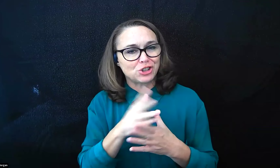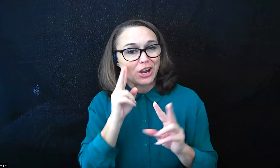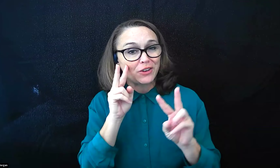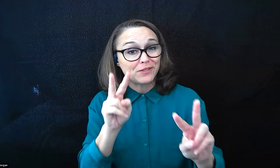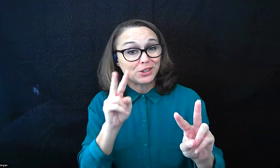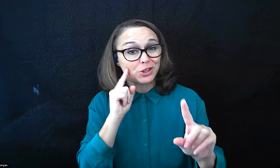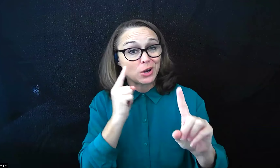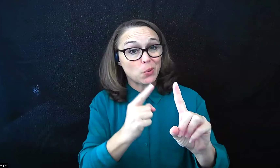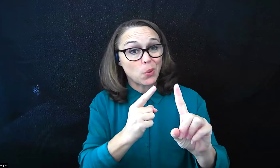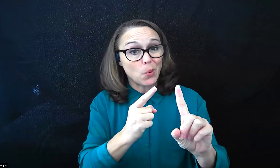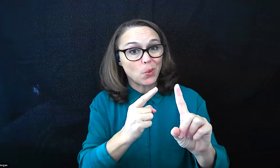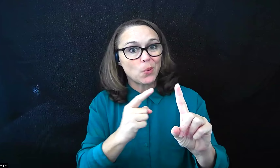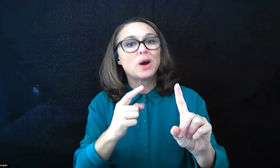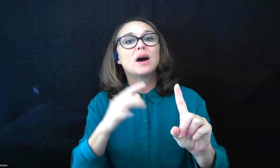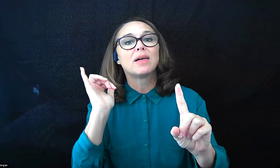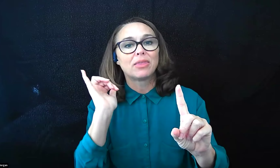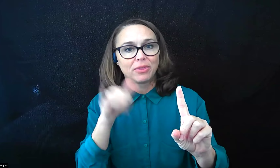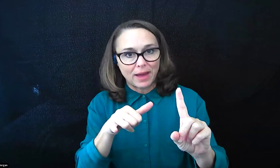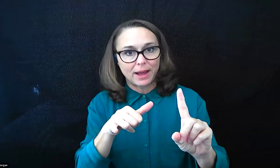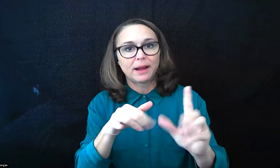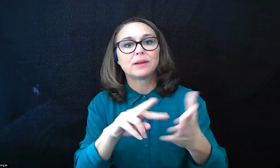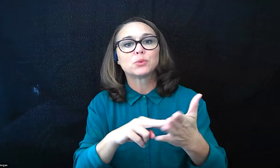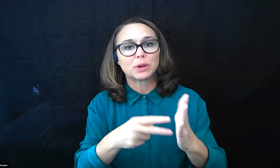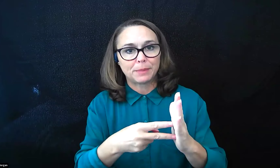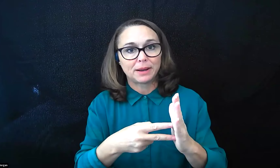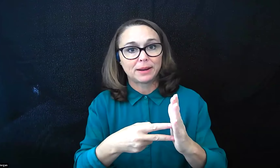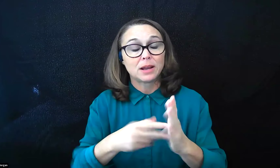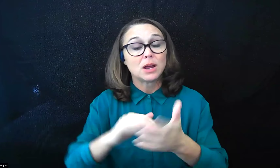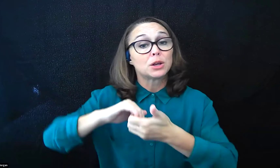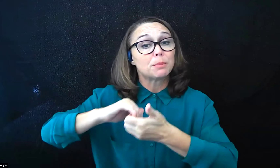it was definitely our partnership with our Department of Family Medical Leave